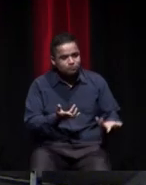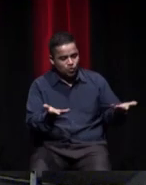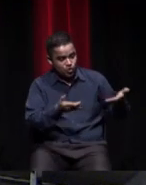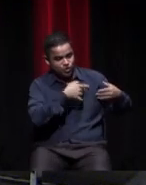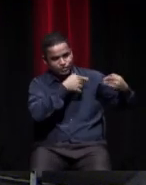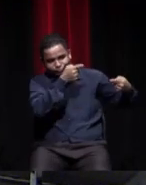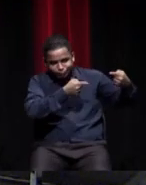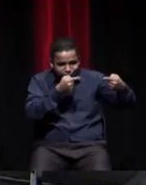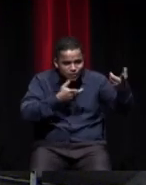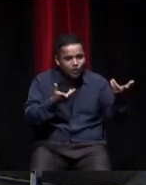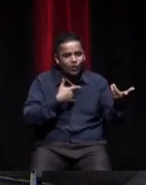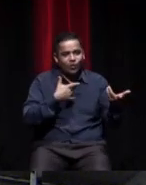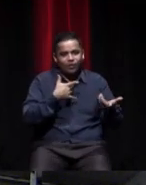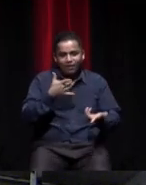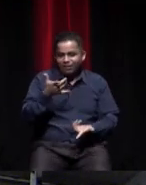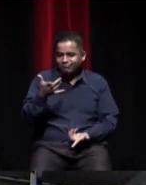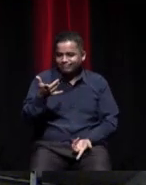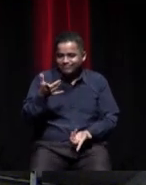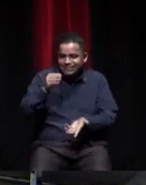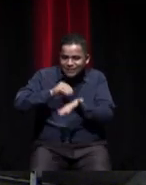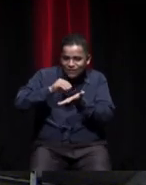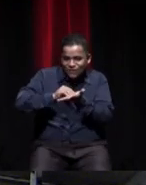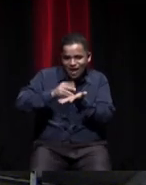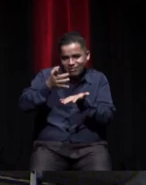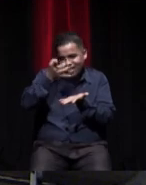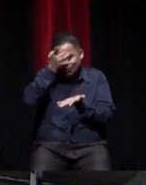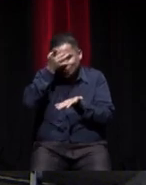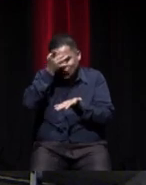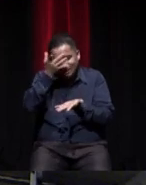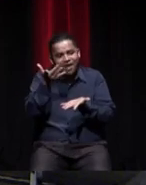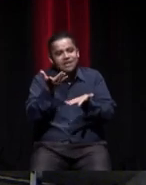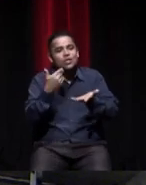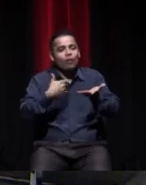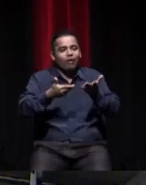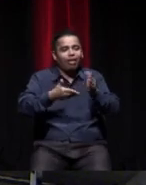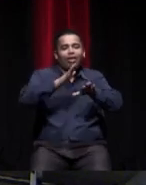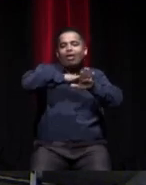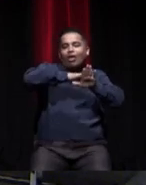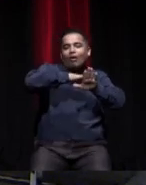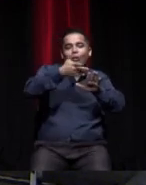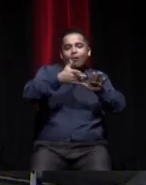the misunderstanding of the Brazilian political culture on the role of the press. Why?